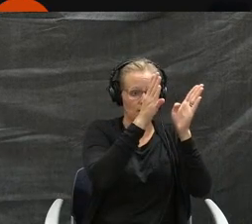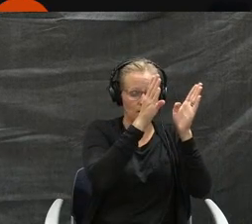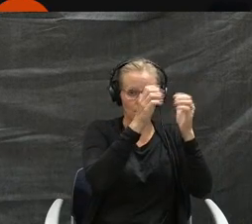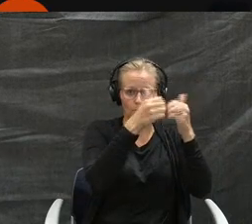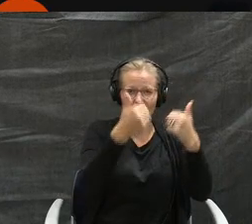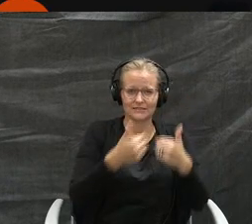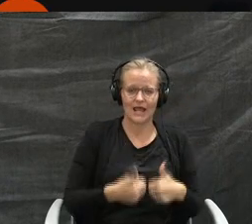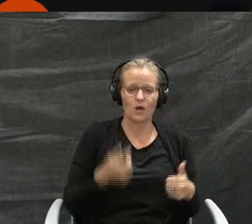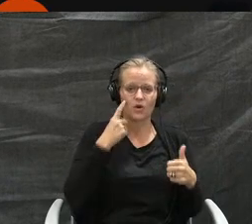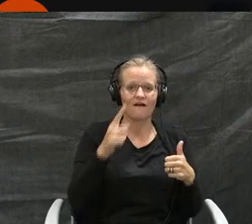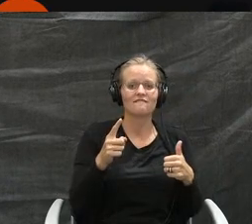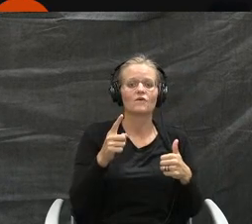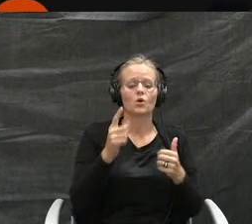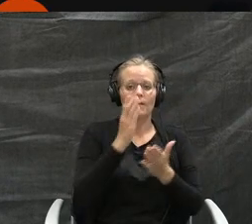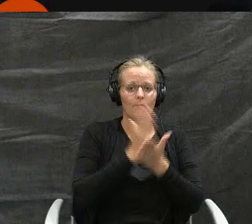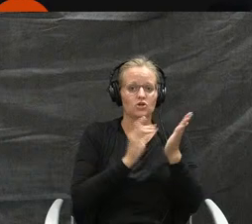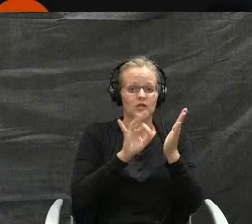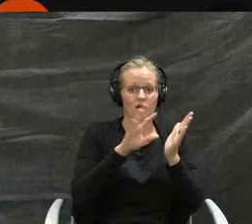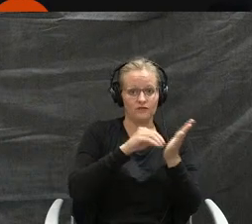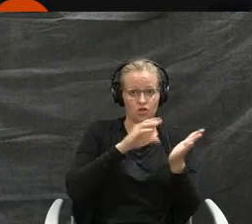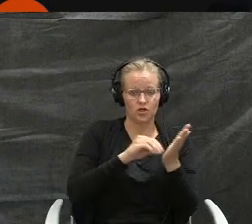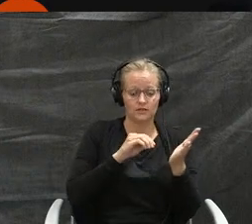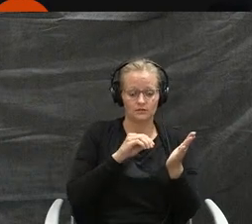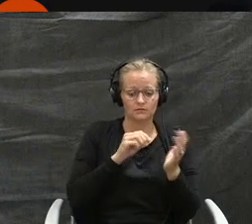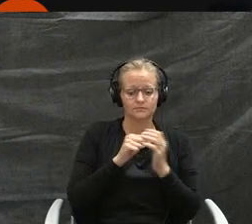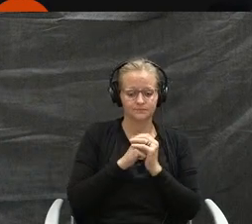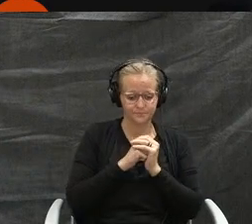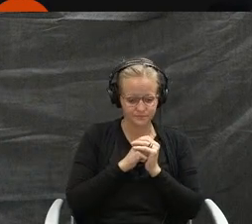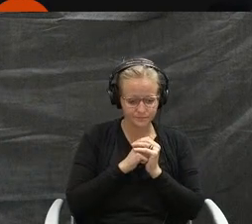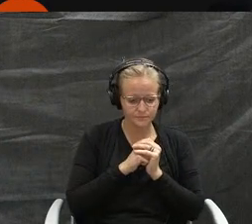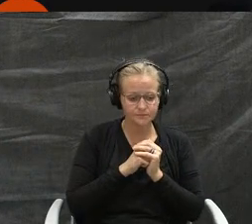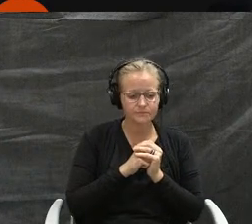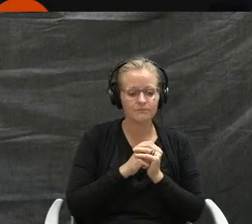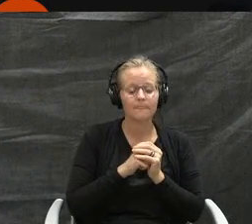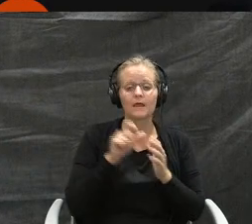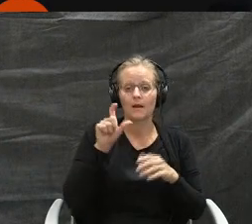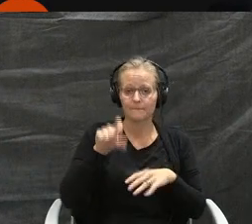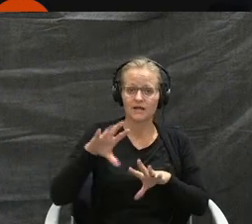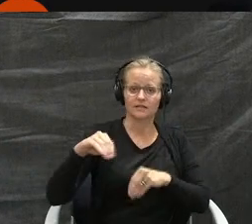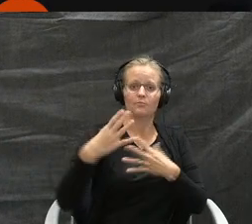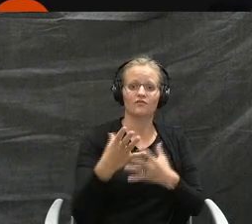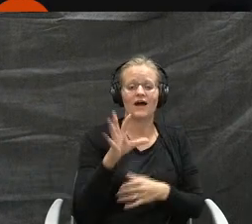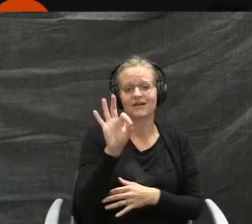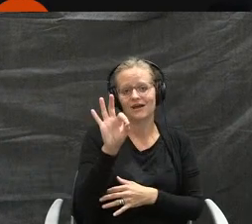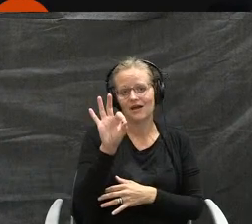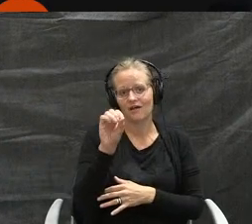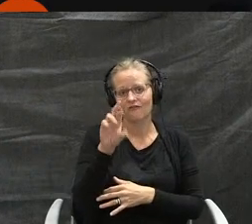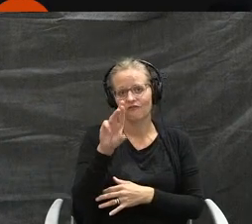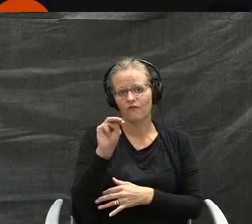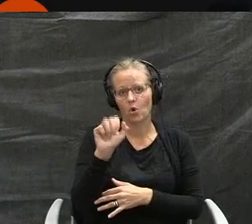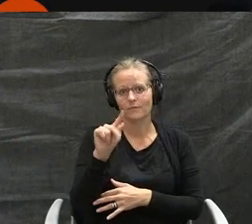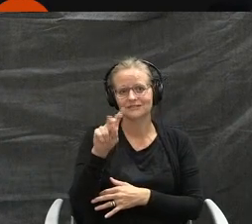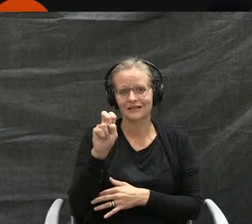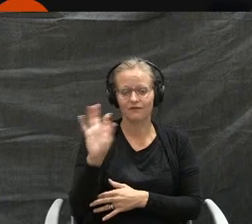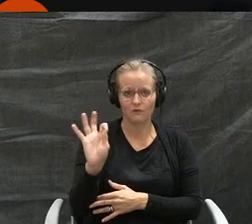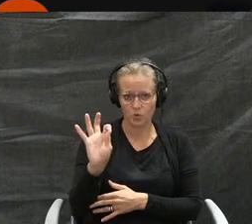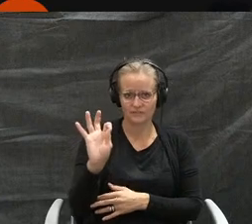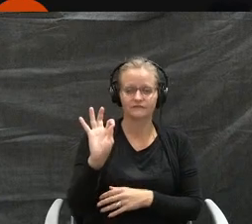Learning is a process that needs to be informed by formative assessments and these will be on going and developed to gather